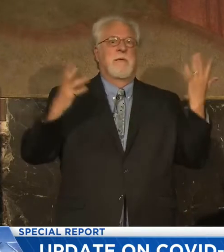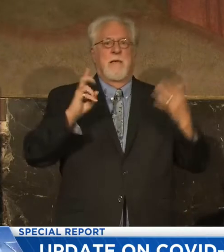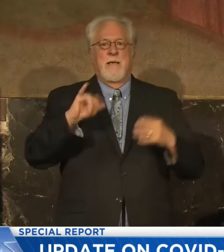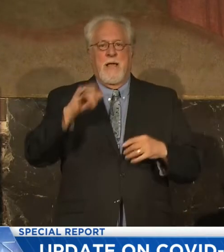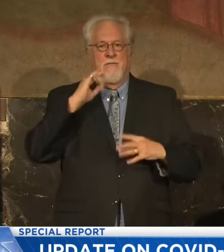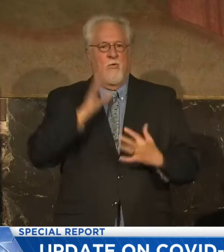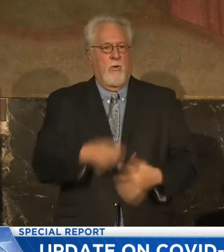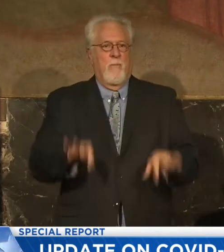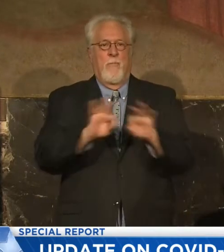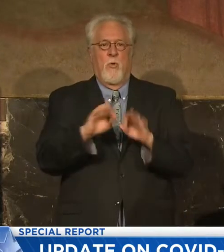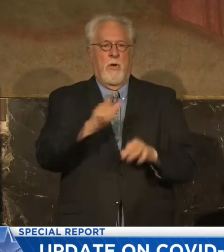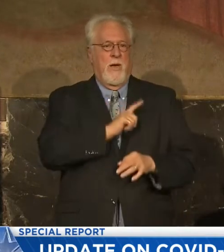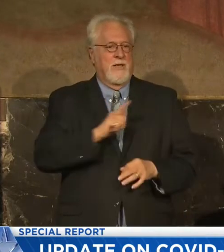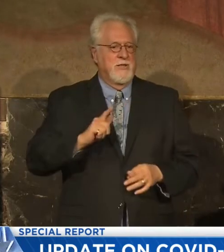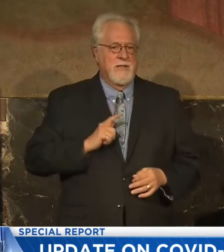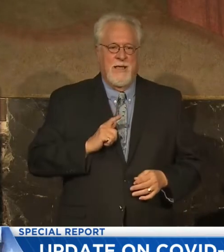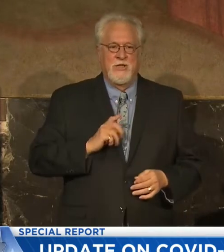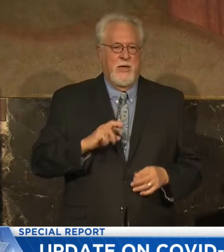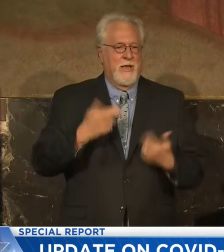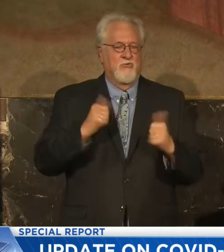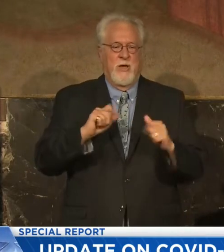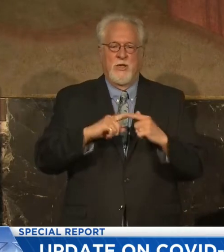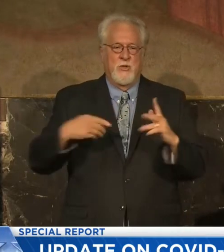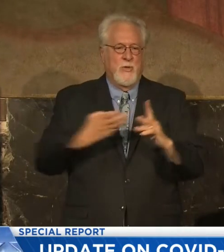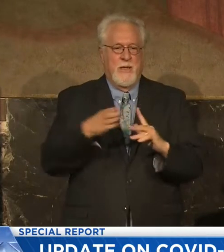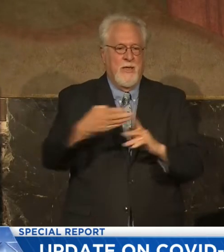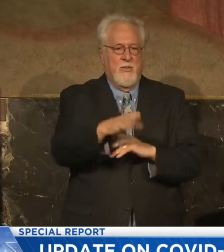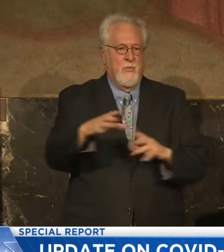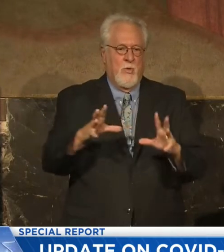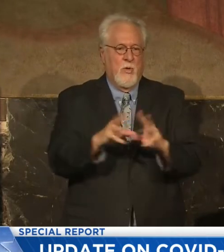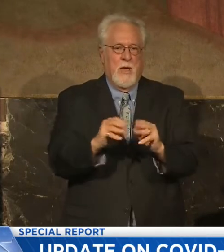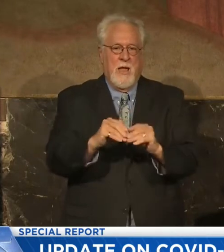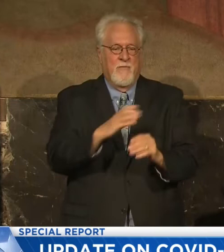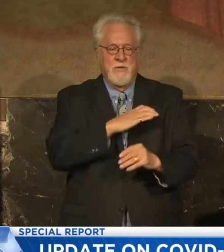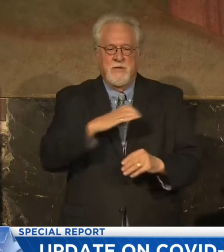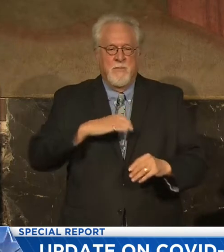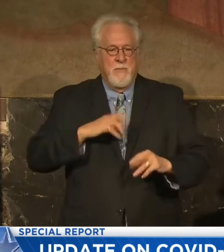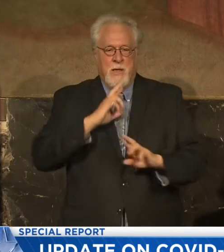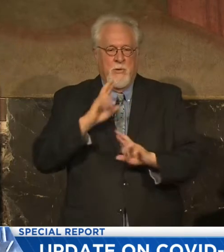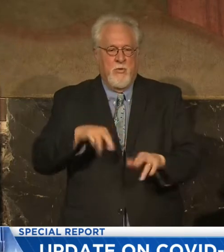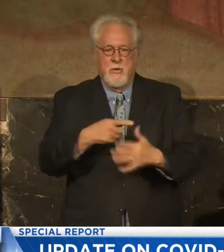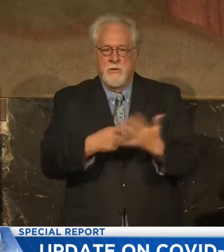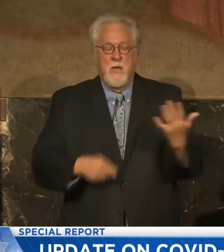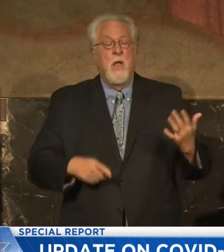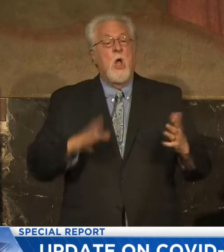THAT TIMELINE BECAUSE I DON'T THINK IT'S GOING TO BE A REAL CLIMATIC DAY IN TERMS OF A LOT